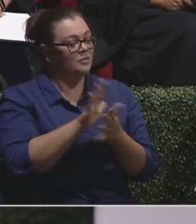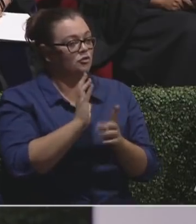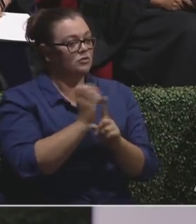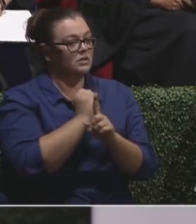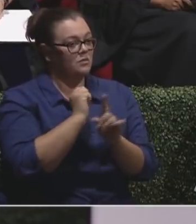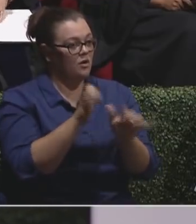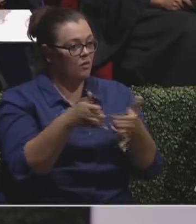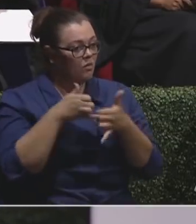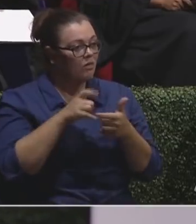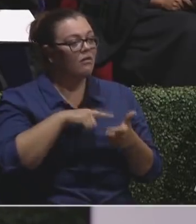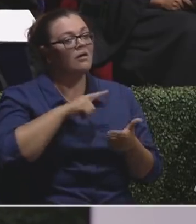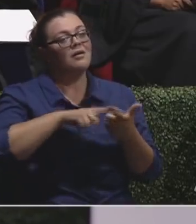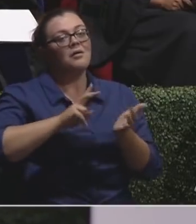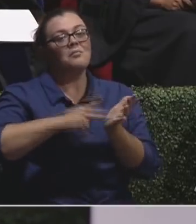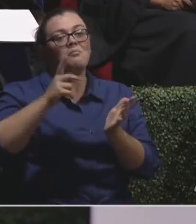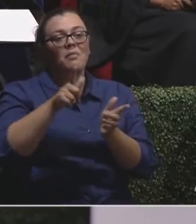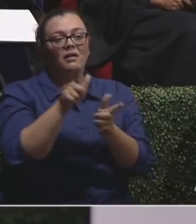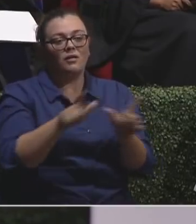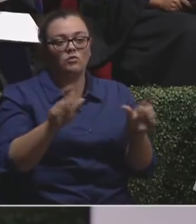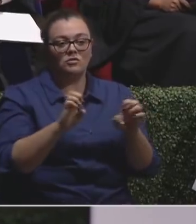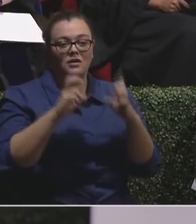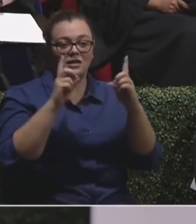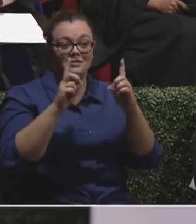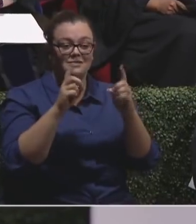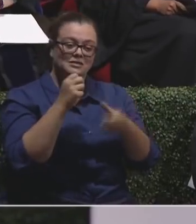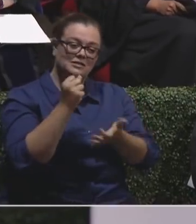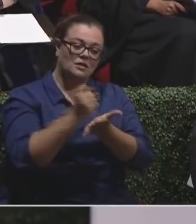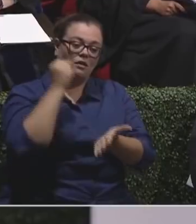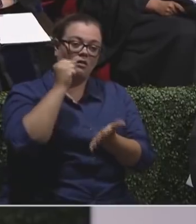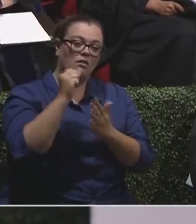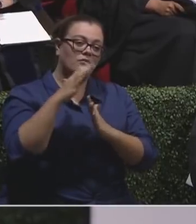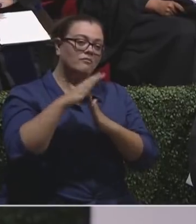THE SCHOOLS WON THE TITLE ONE ACADEMIC ACHIEVEMENT AWARD, THE CALIFORNIA ASSOCIATION OF BILINGUAL EDUCATION SEAL